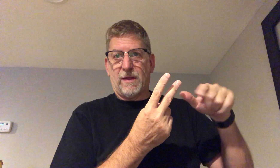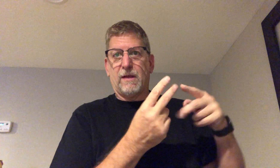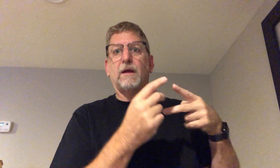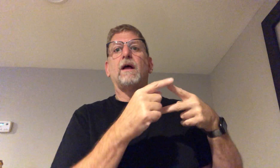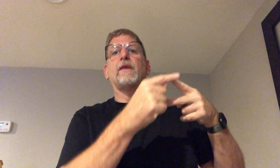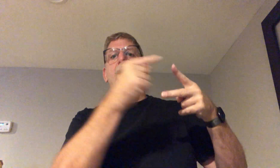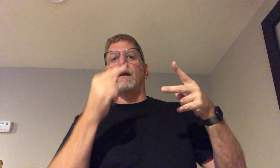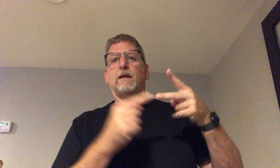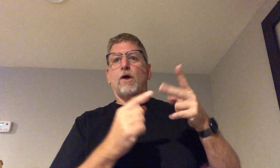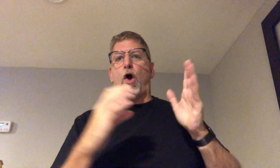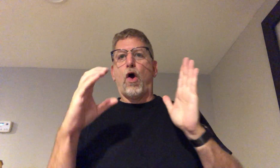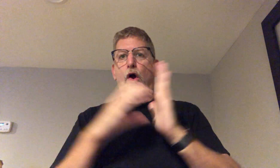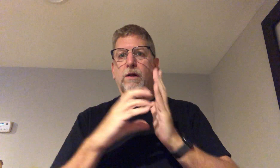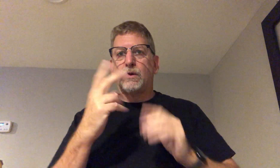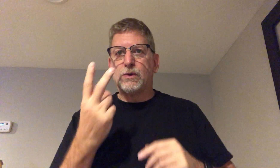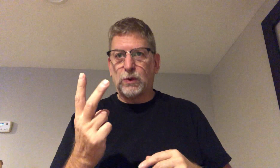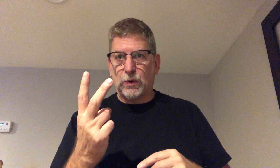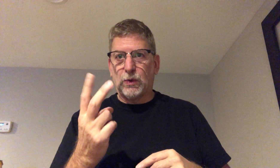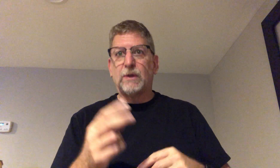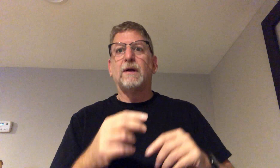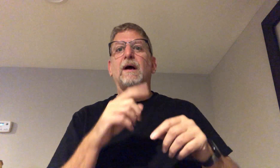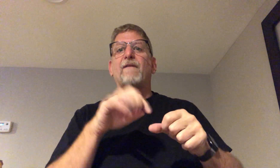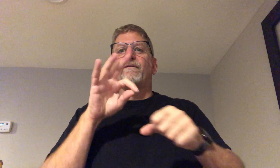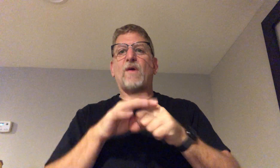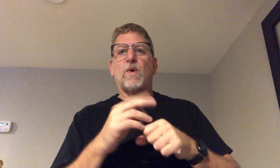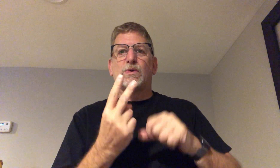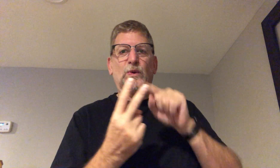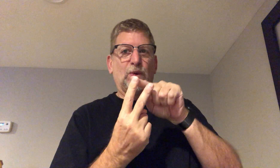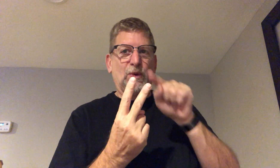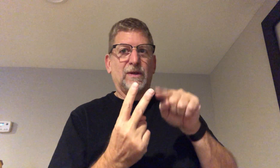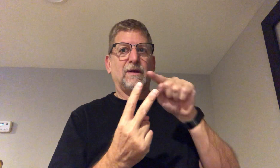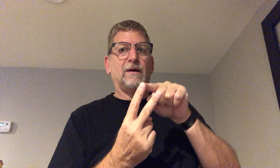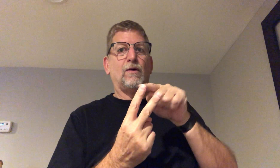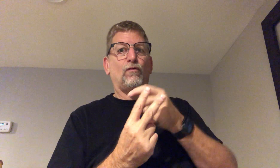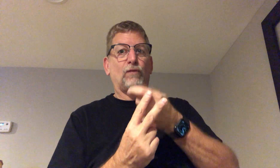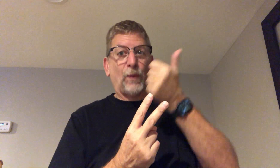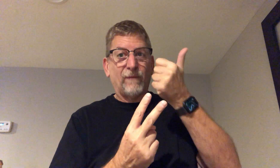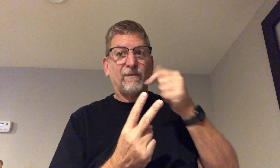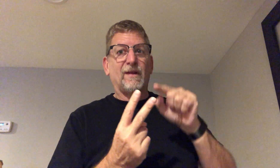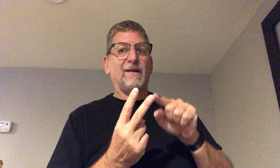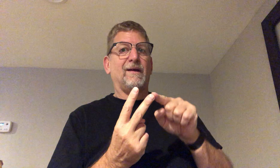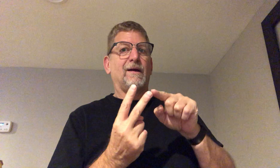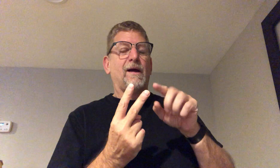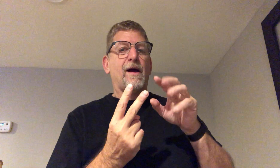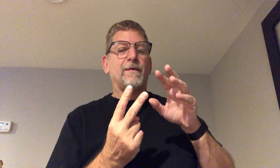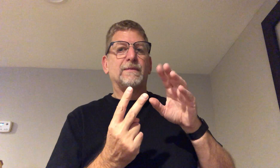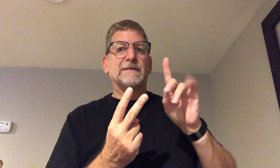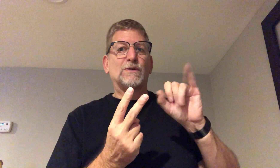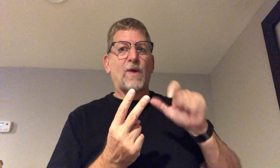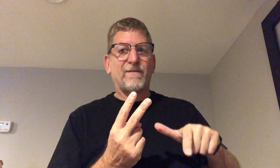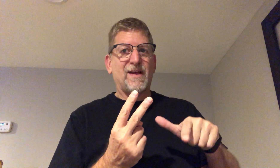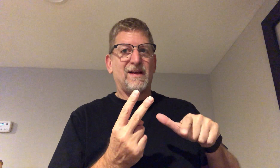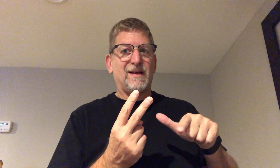to disqualify him for future offices. Then the Senate can move onto Article II and vote on the two amended resolutions. The Senate must vote to remove him